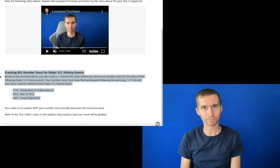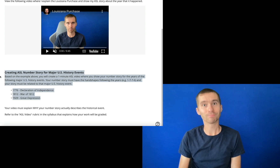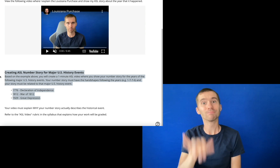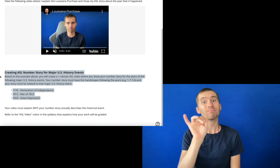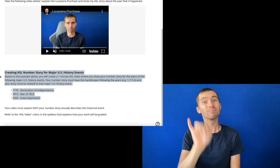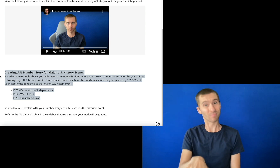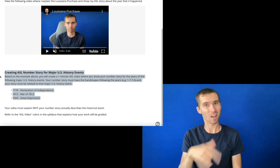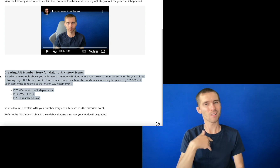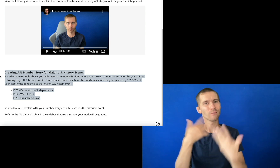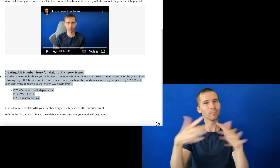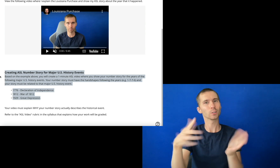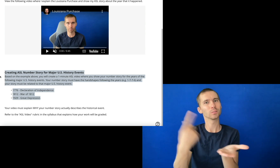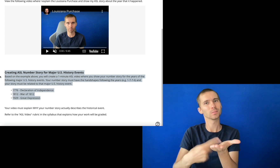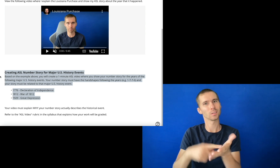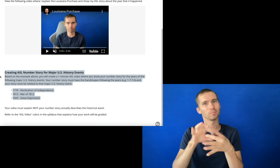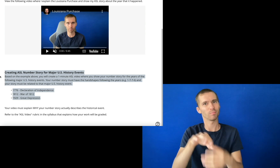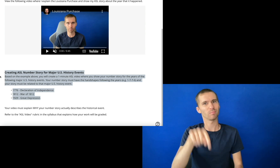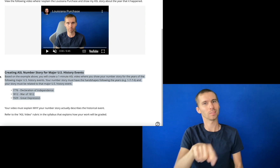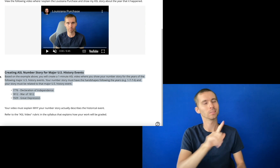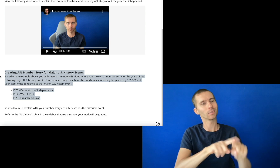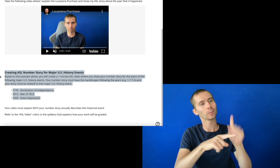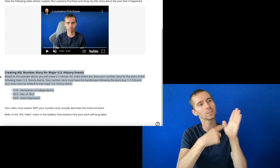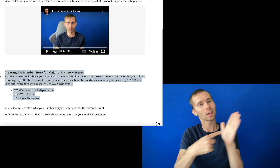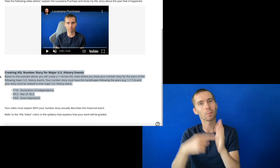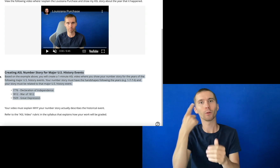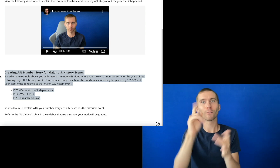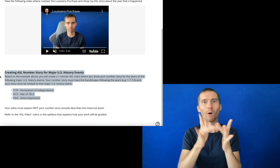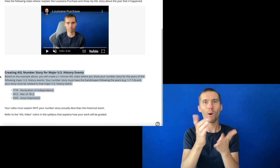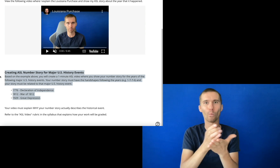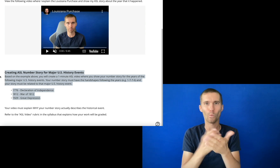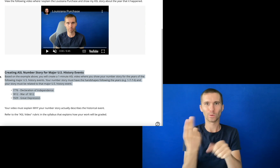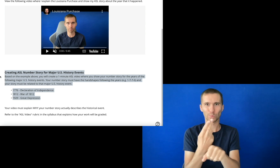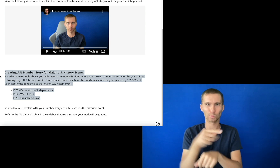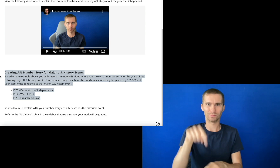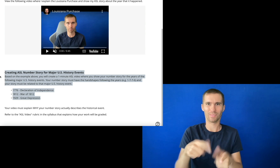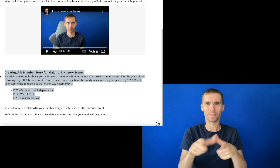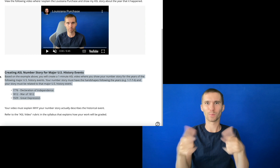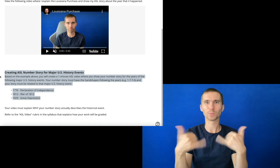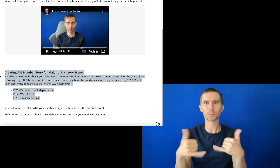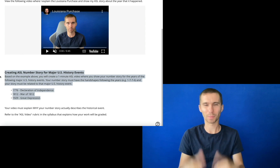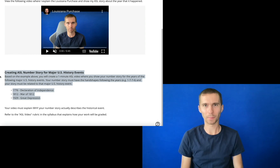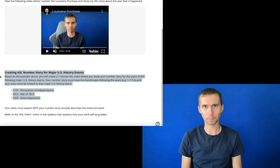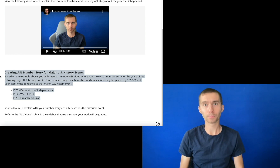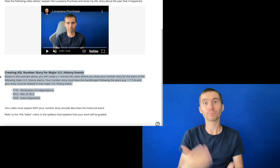With that, I have completed my discussion of various examples for online courses that use this bilingual strategy of language play.